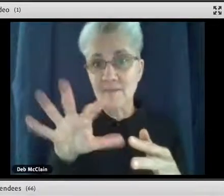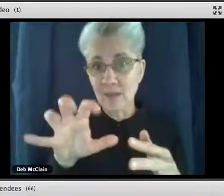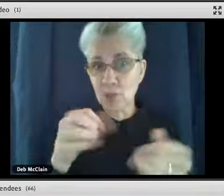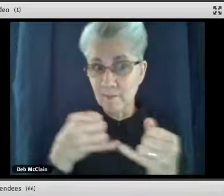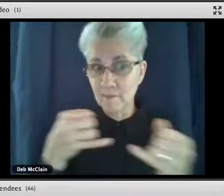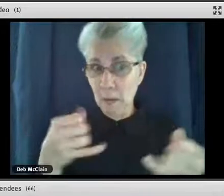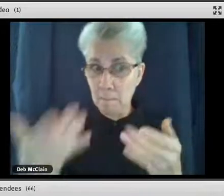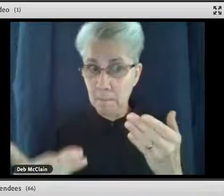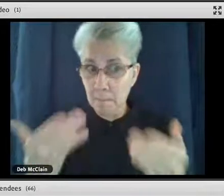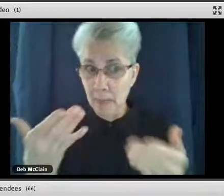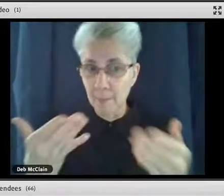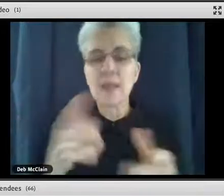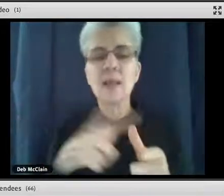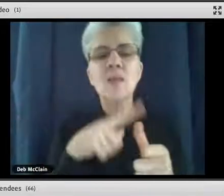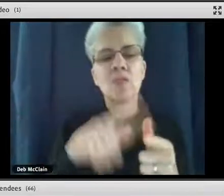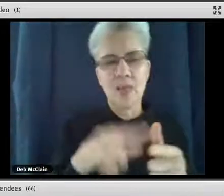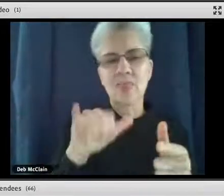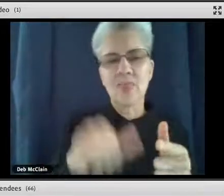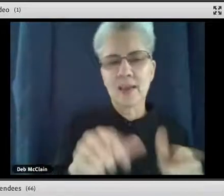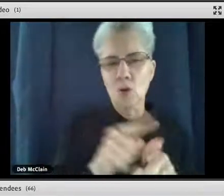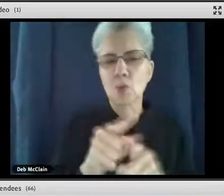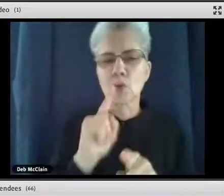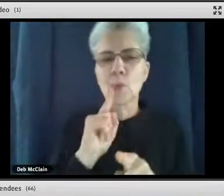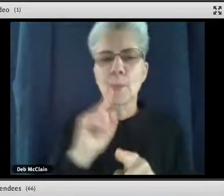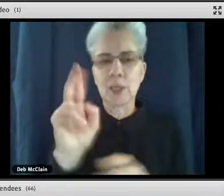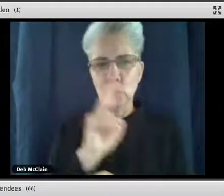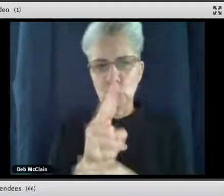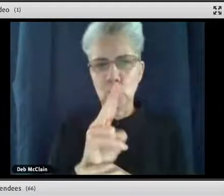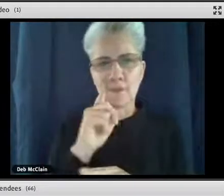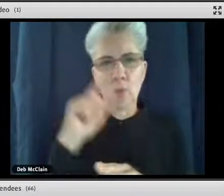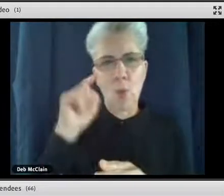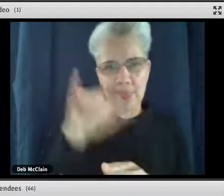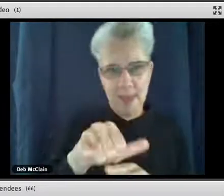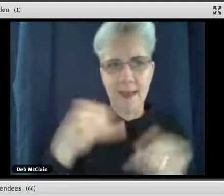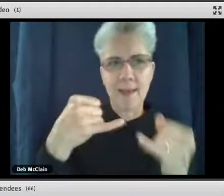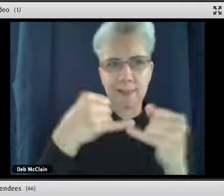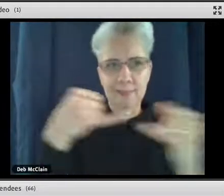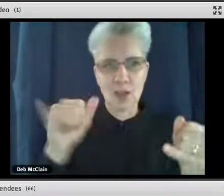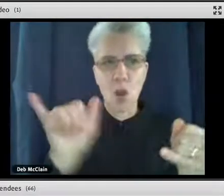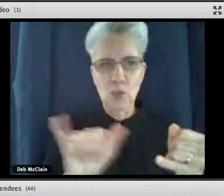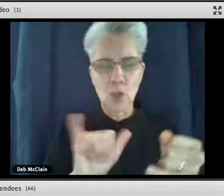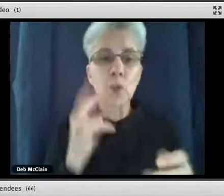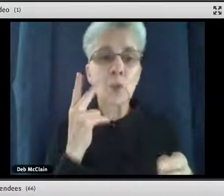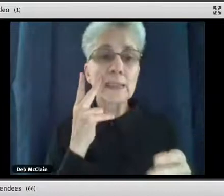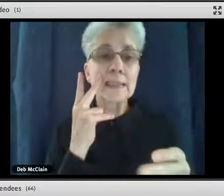but you have it in the 500 field, then that can also be used for this as well.